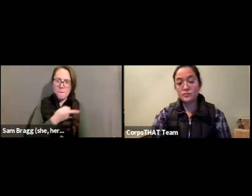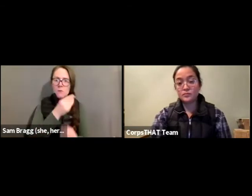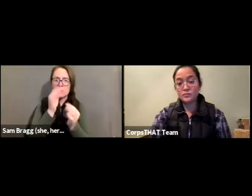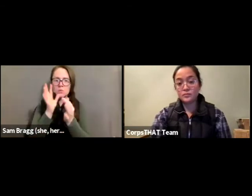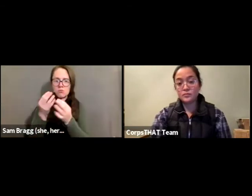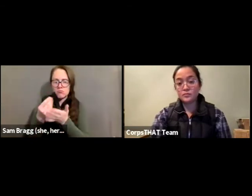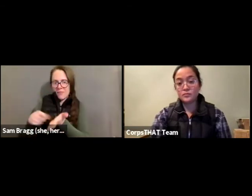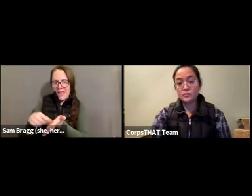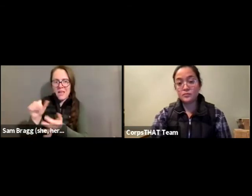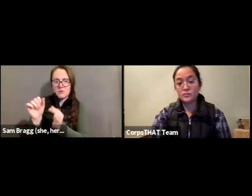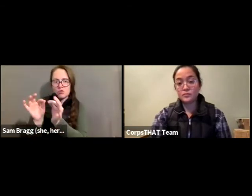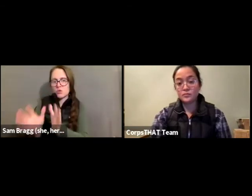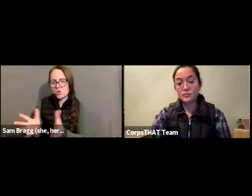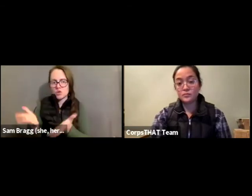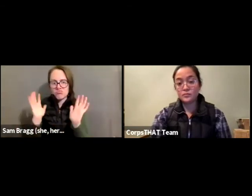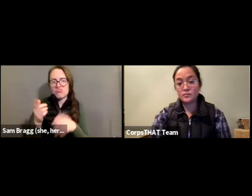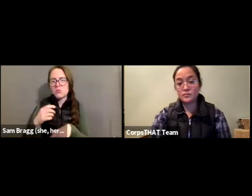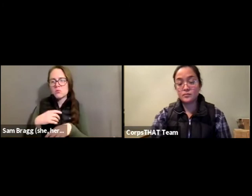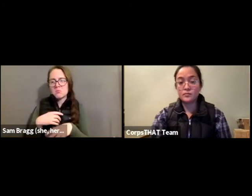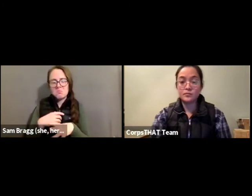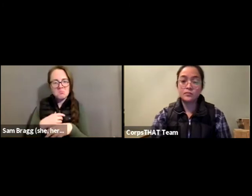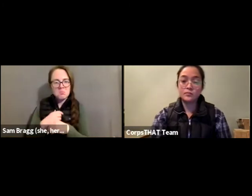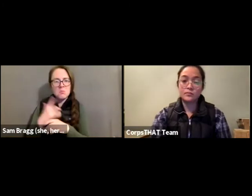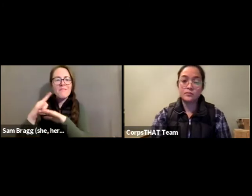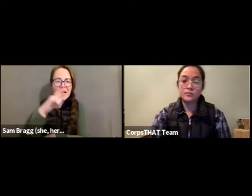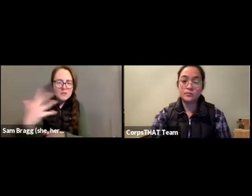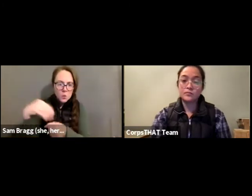were provided with opportunity and they were paid for their interpreting work that they did during